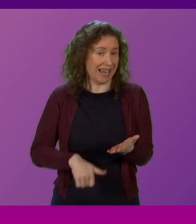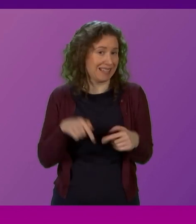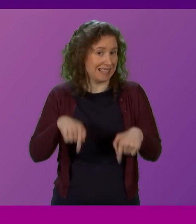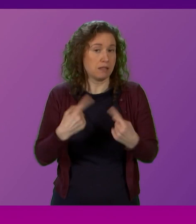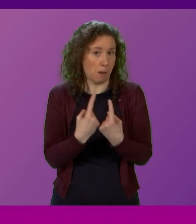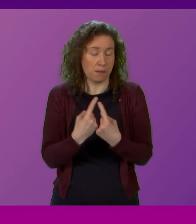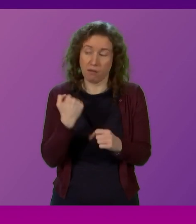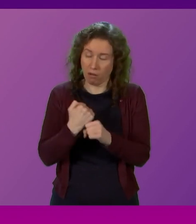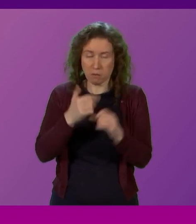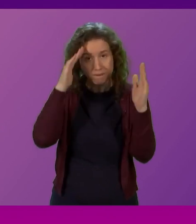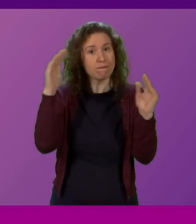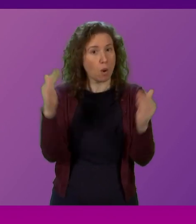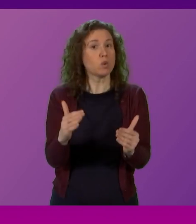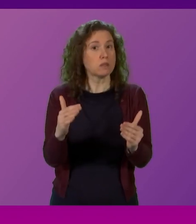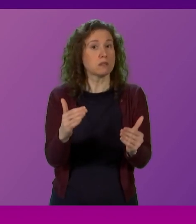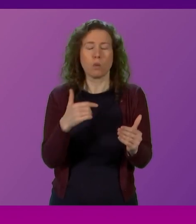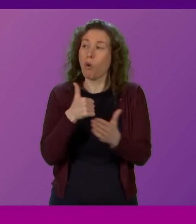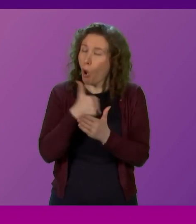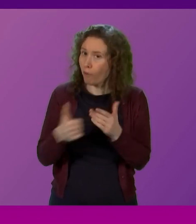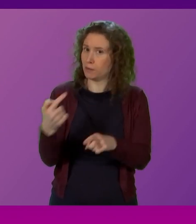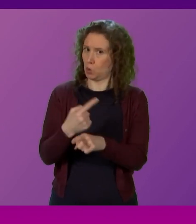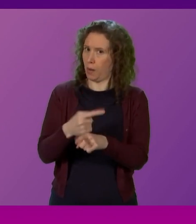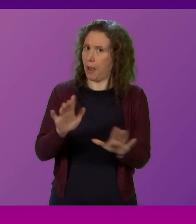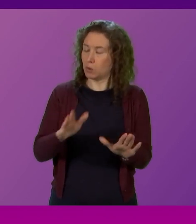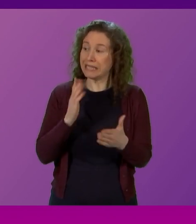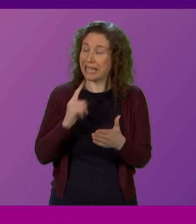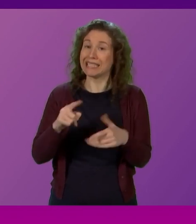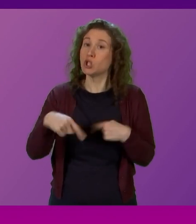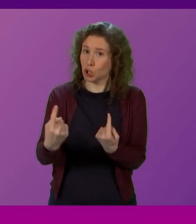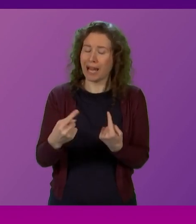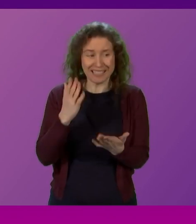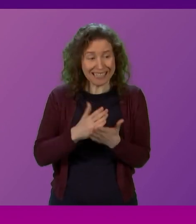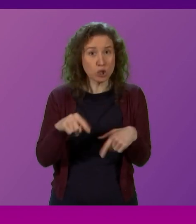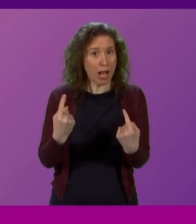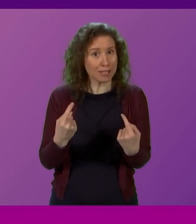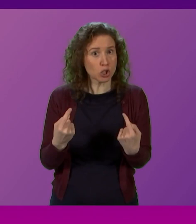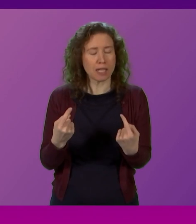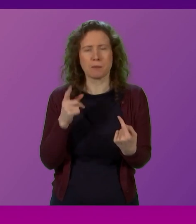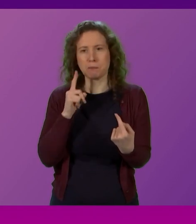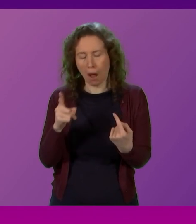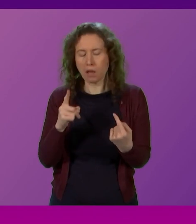The Government remains focused on the issue. We often talk about it in terms of a challenge, and much of it is challenging, but there are